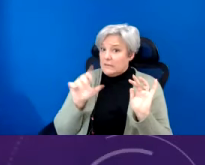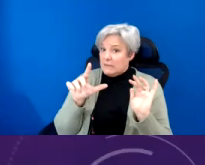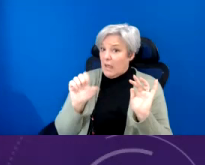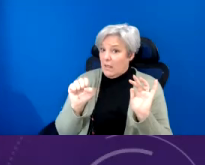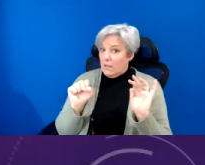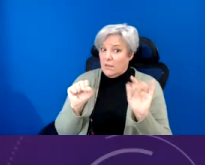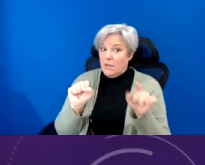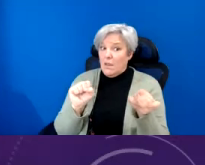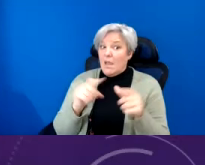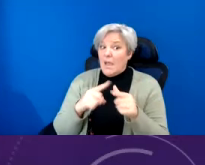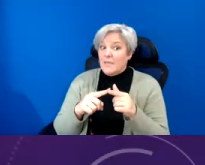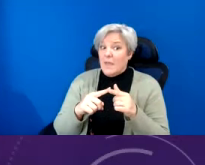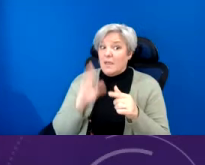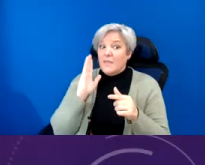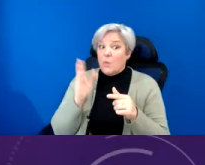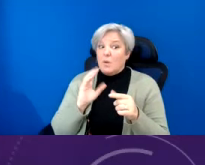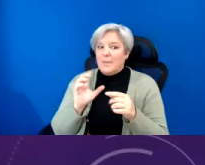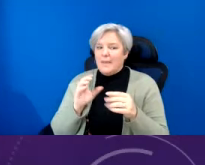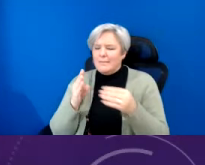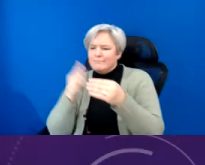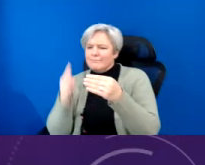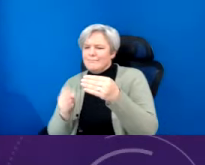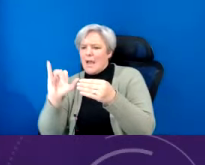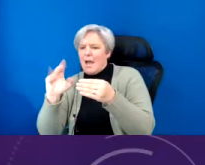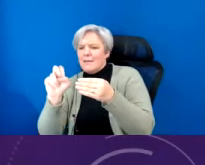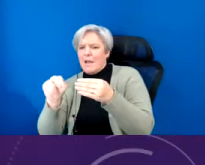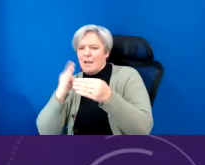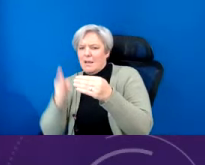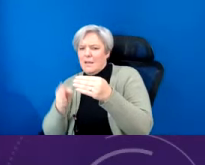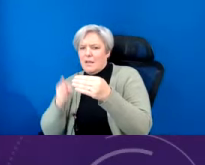and there's is going to be a sidebar icon that appears where you can